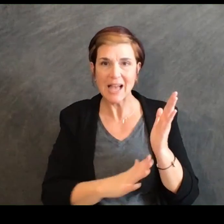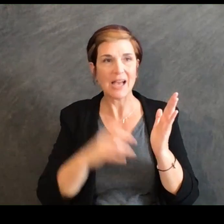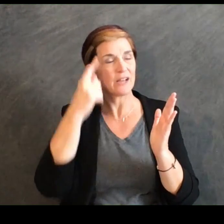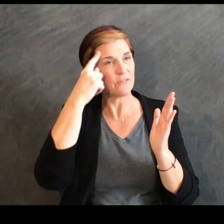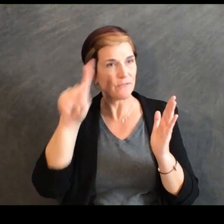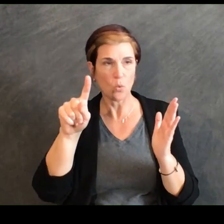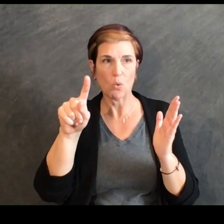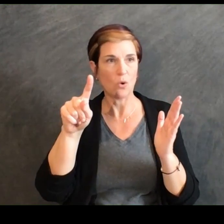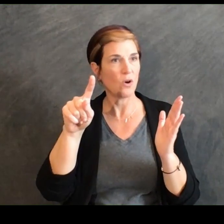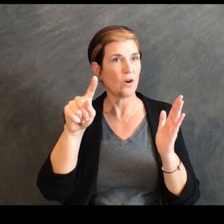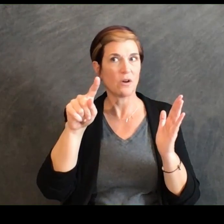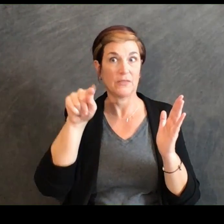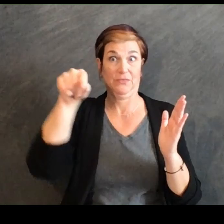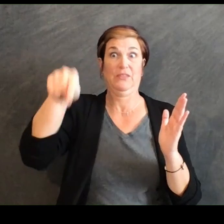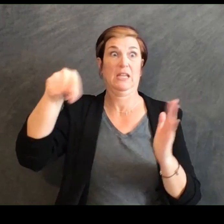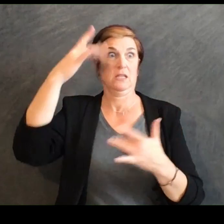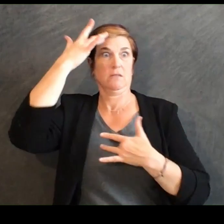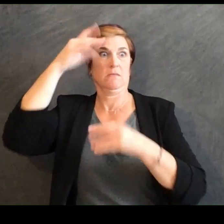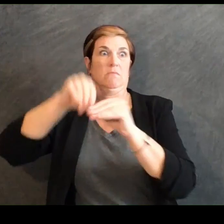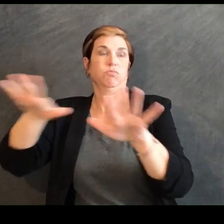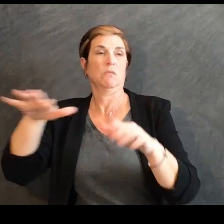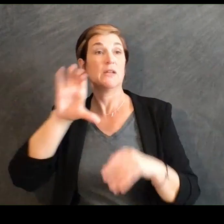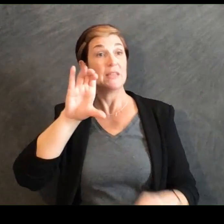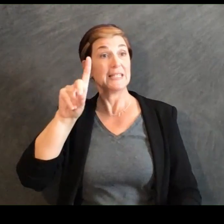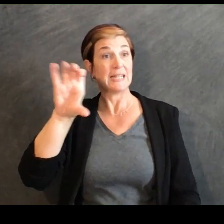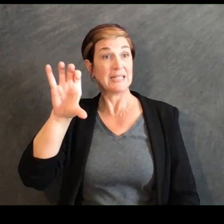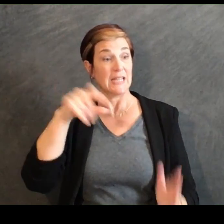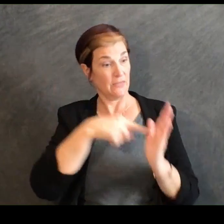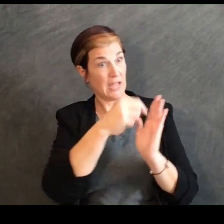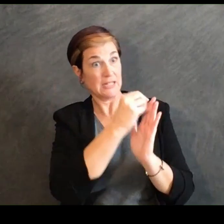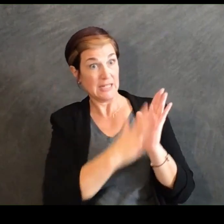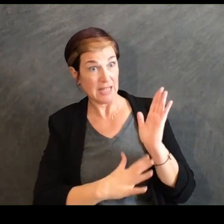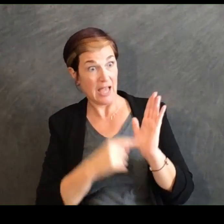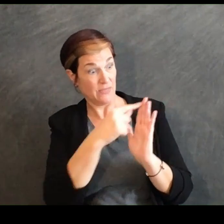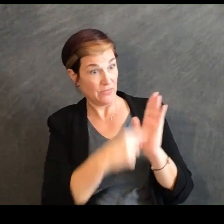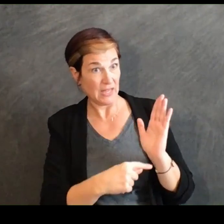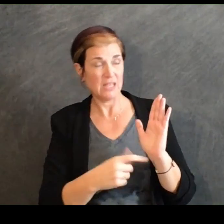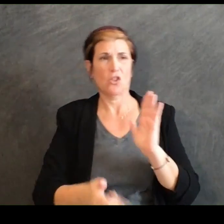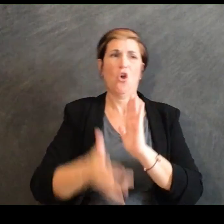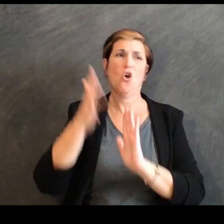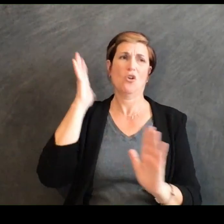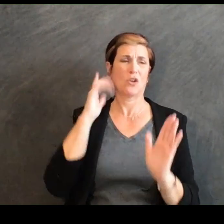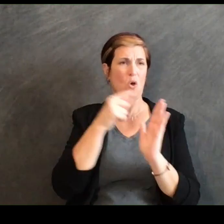the CDC designed a good system if you want to get the kind of blanket testing